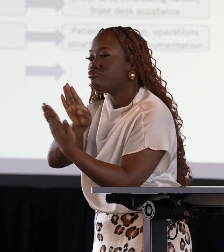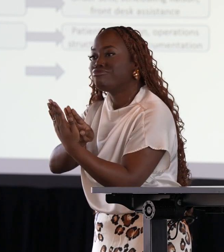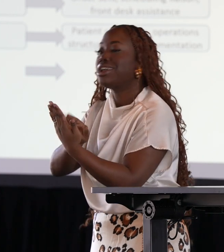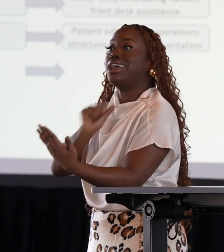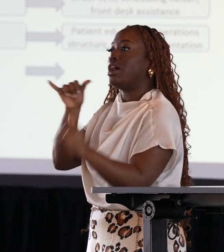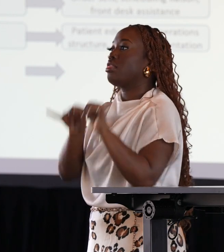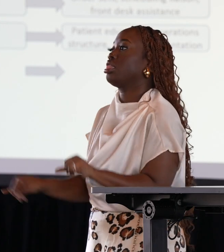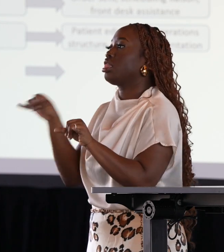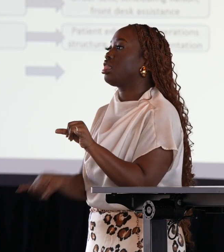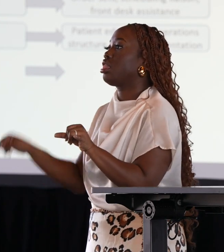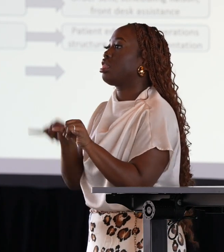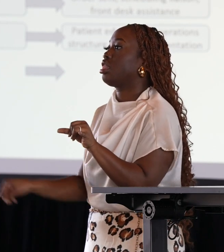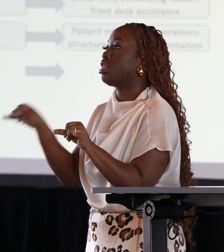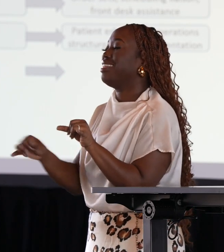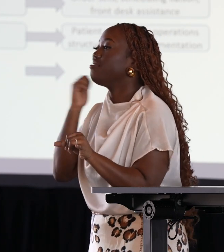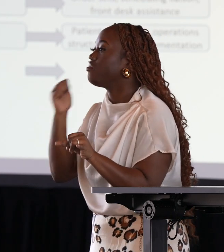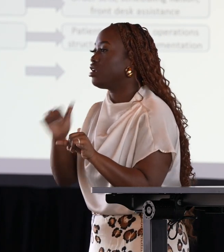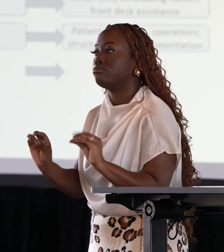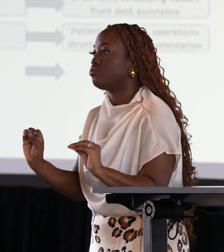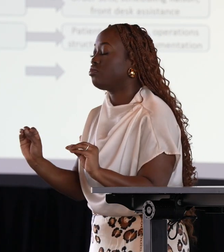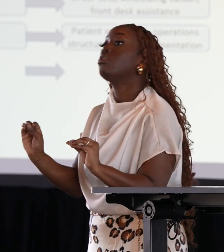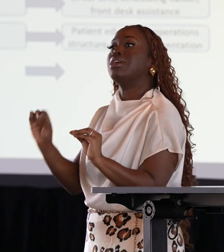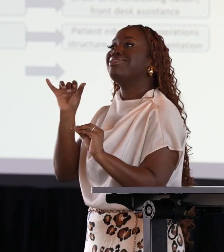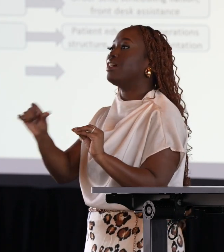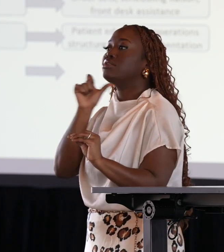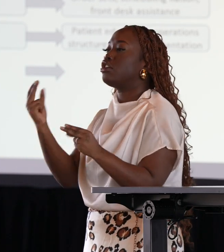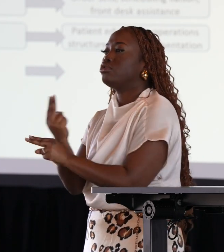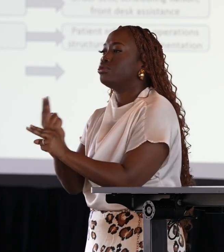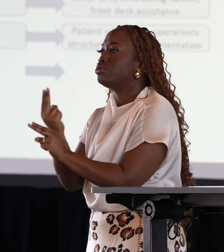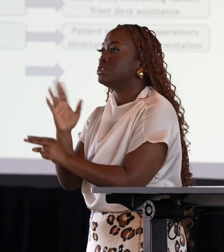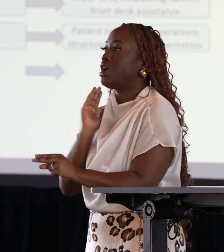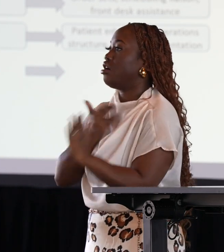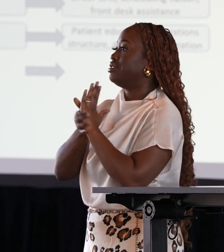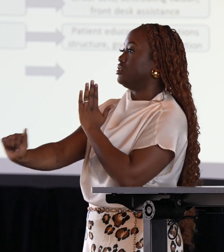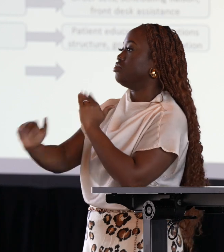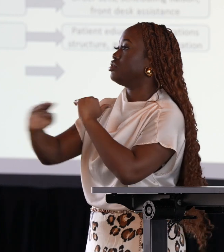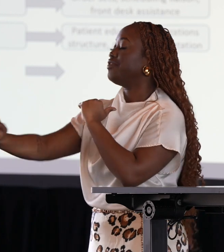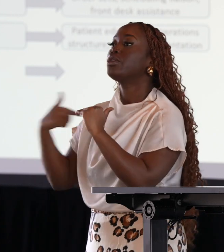doing the same exercises the same way every day. That's not using us, using our skill surface. We are modifying